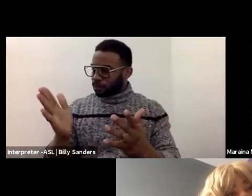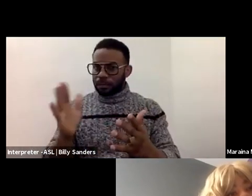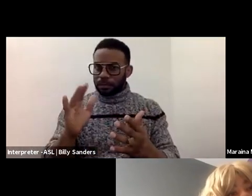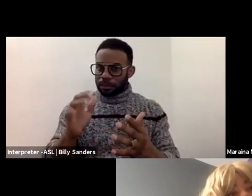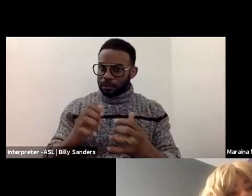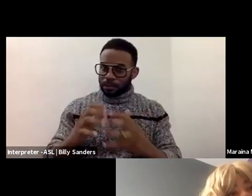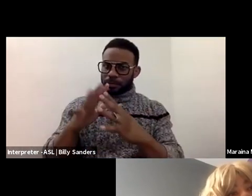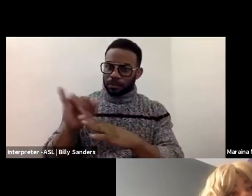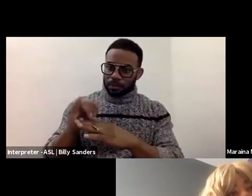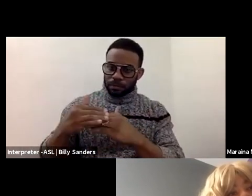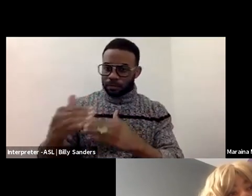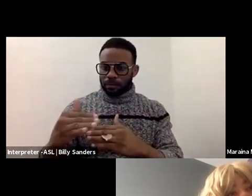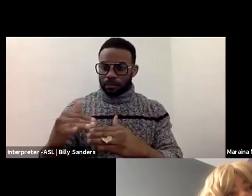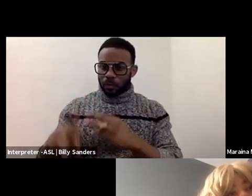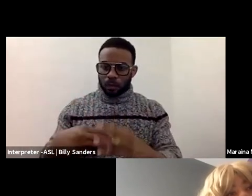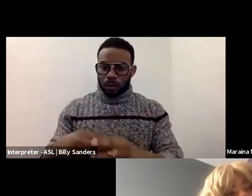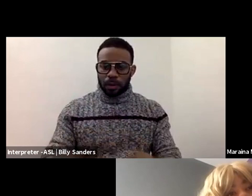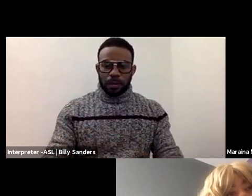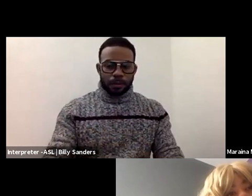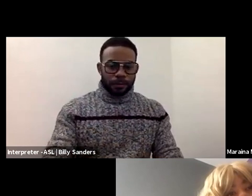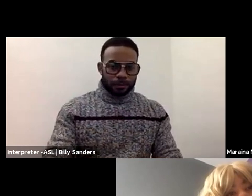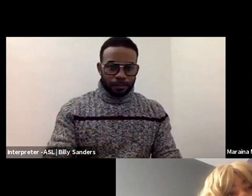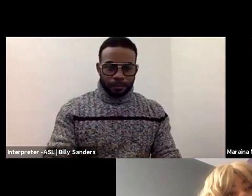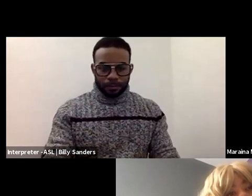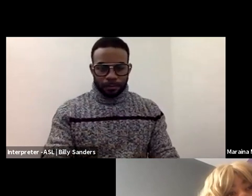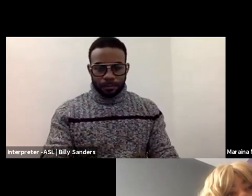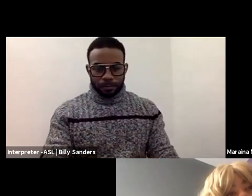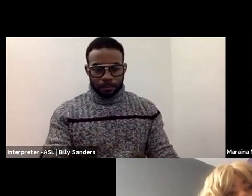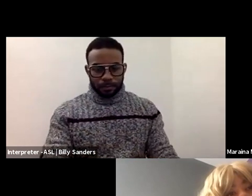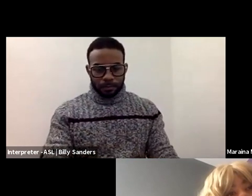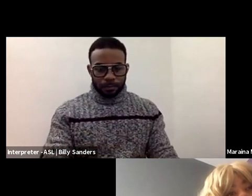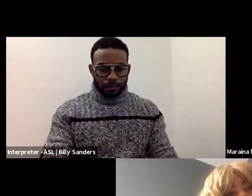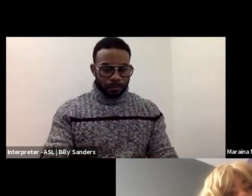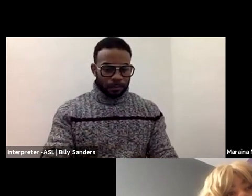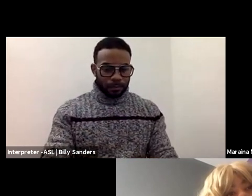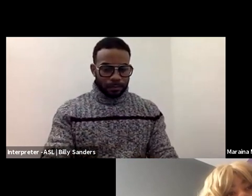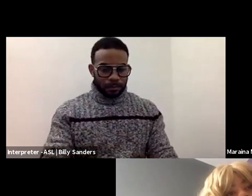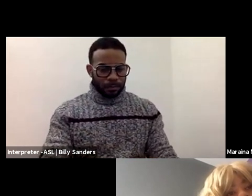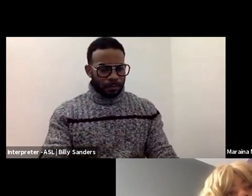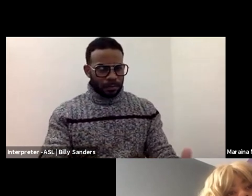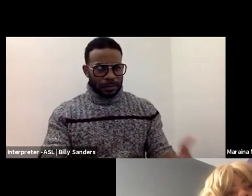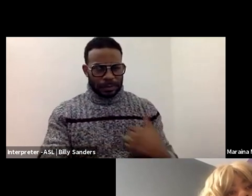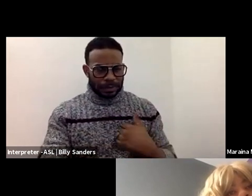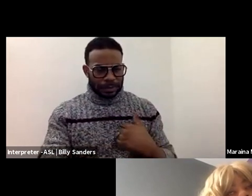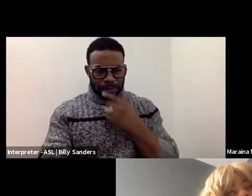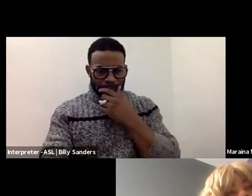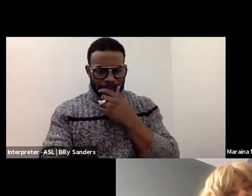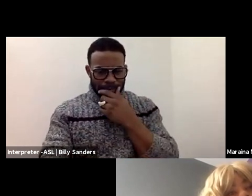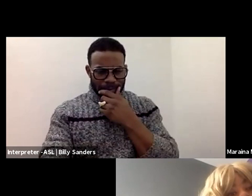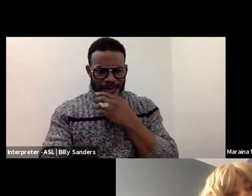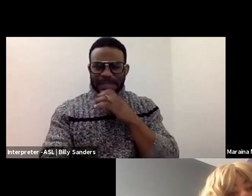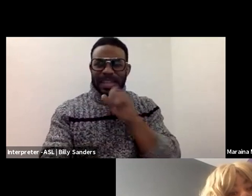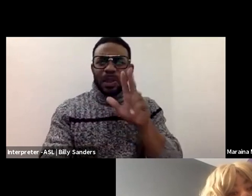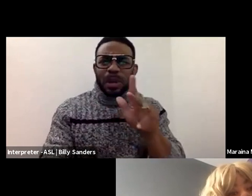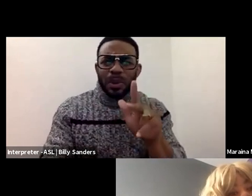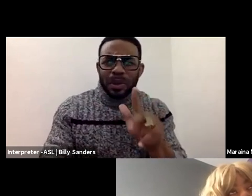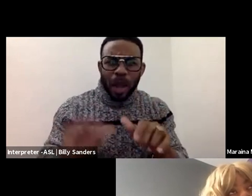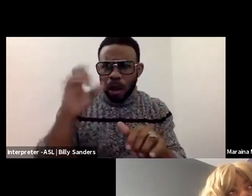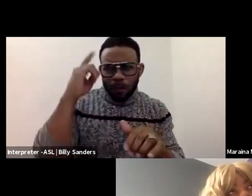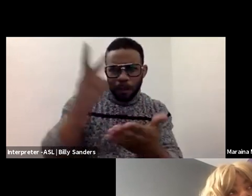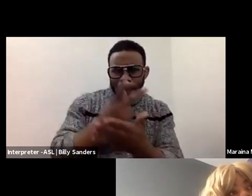world -- and I was 23 at the time when I was looking for my master s program.